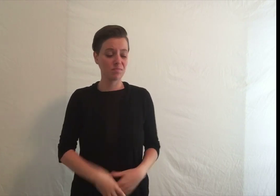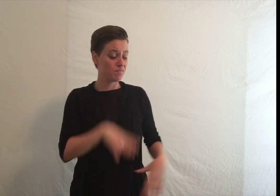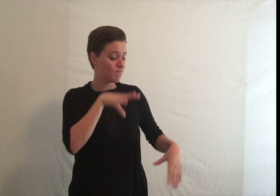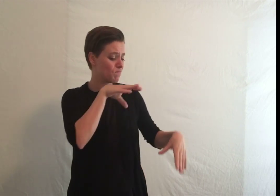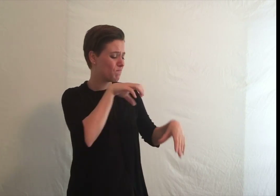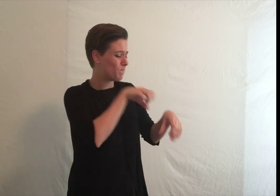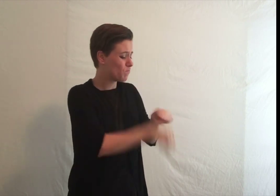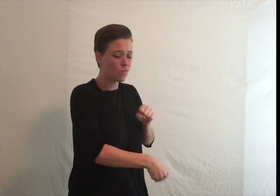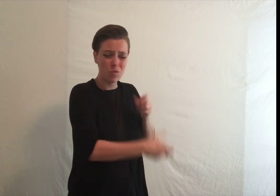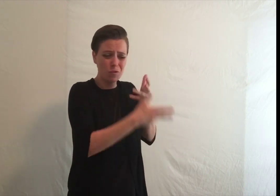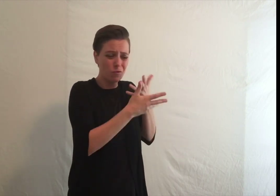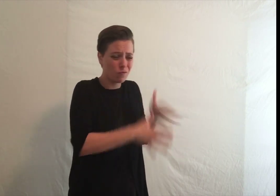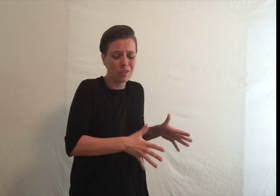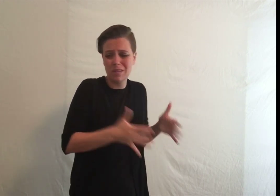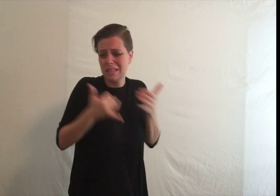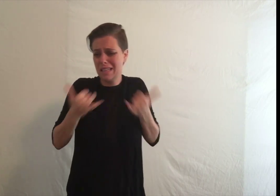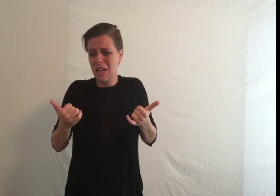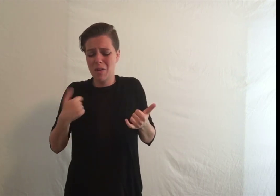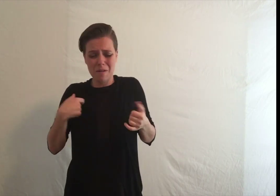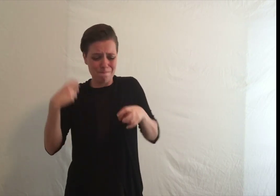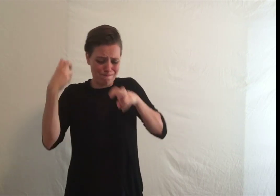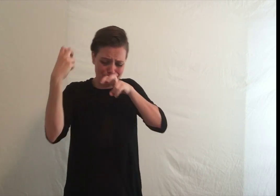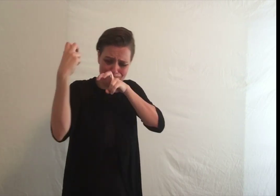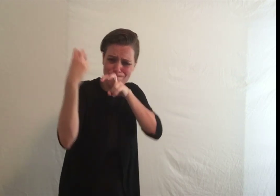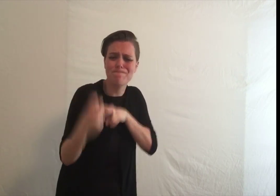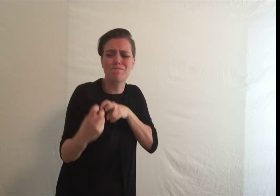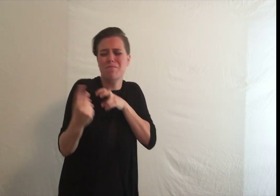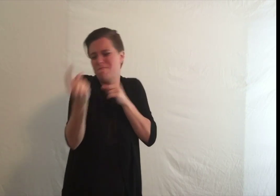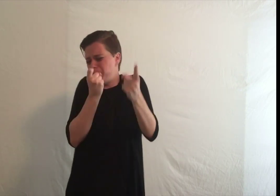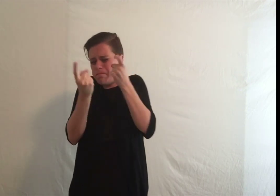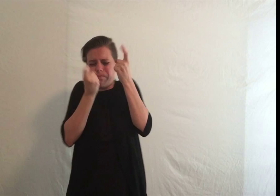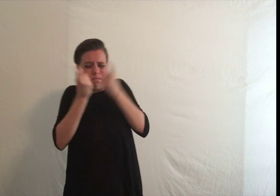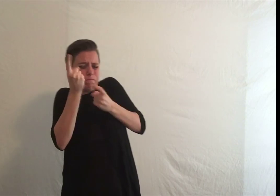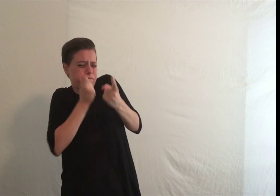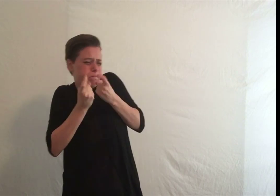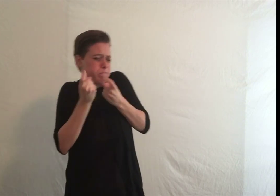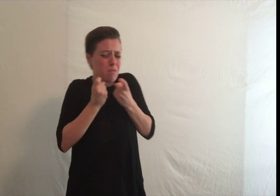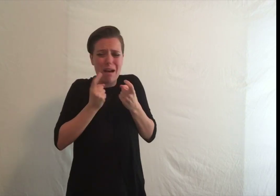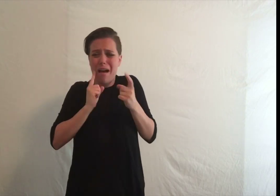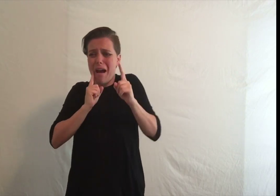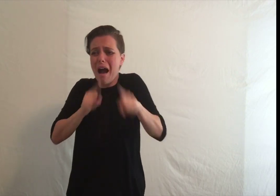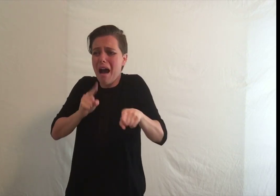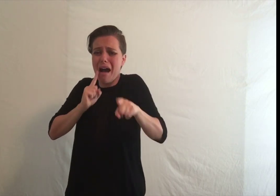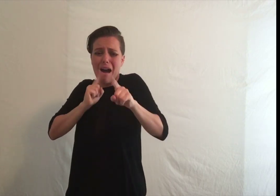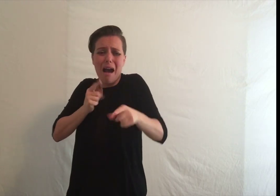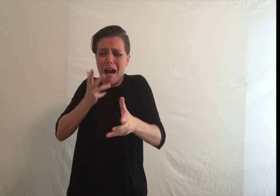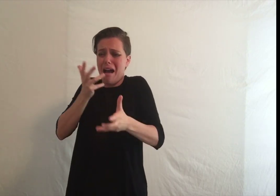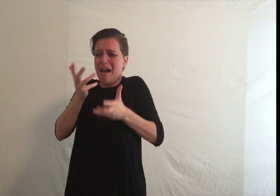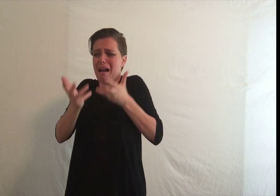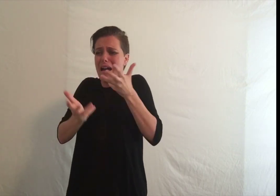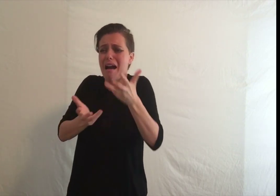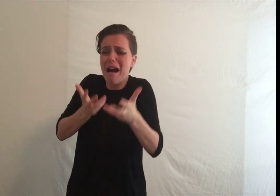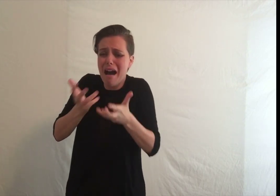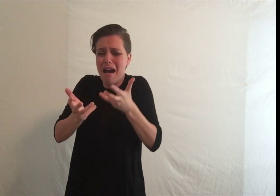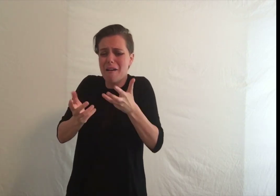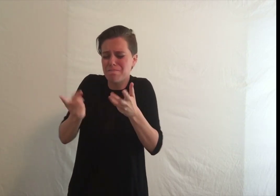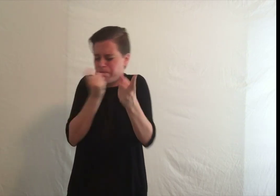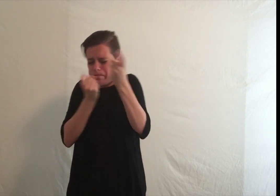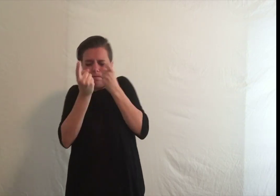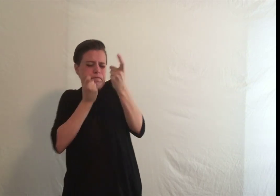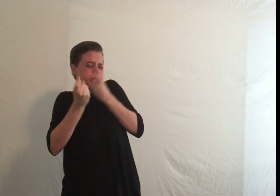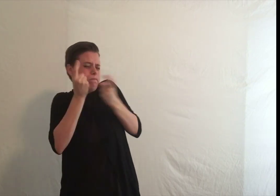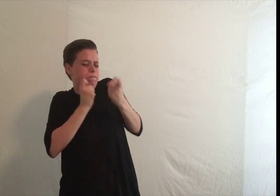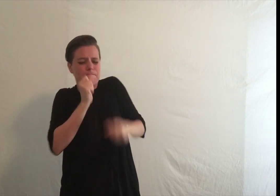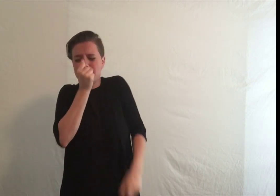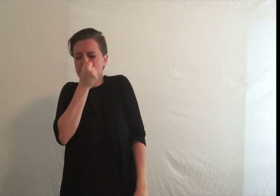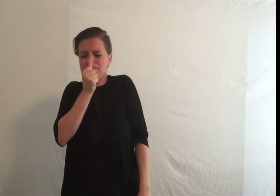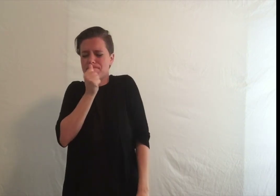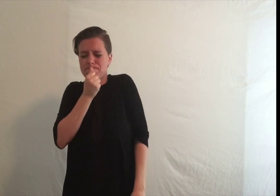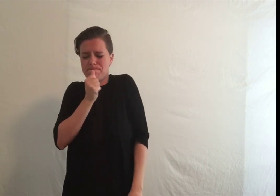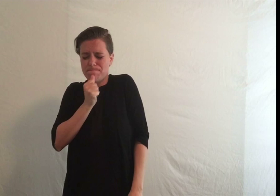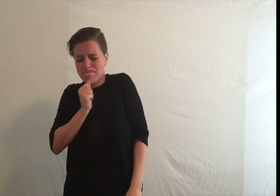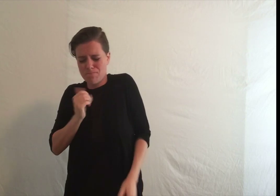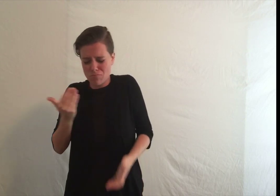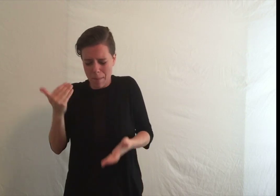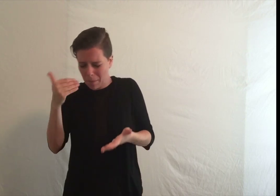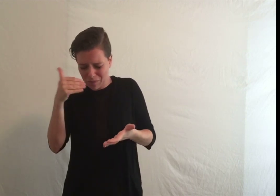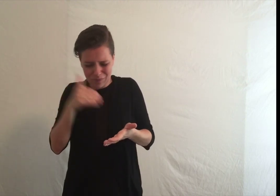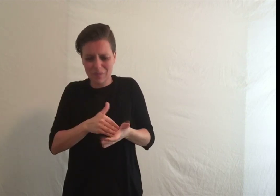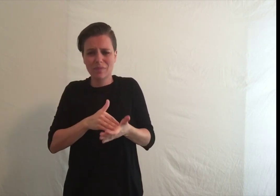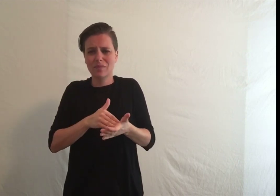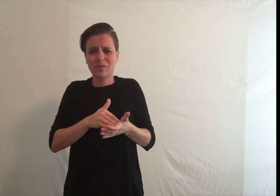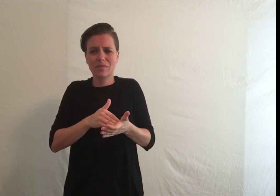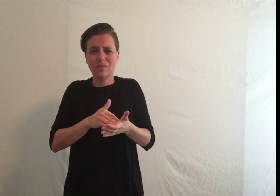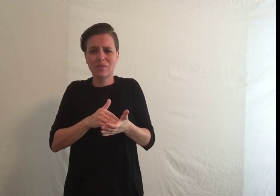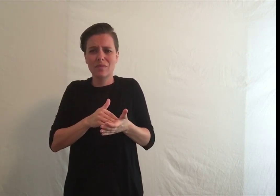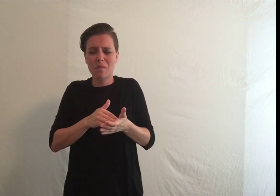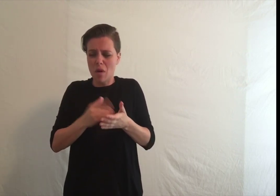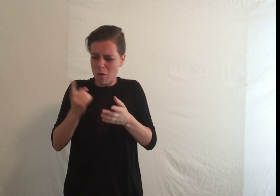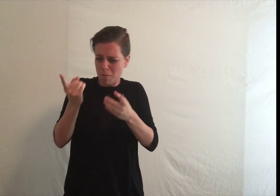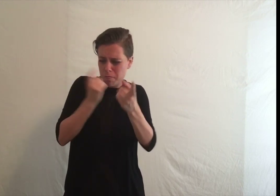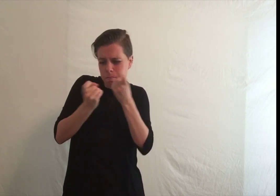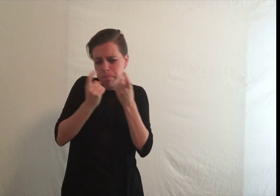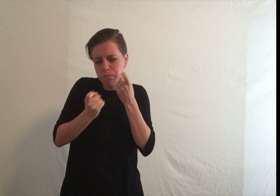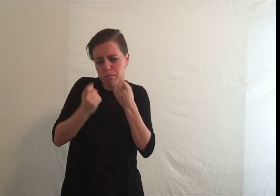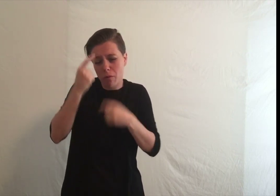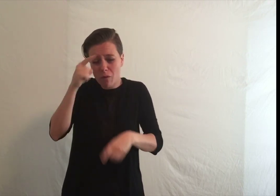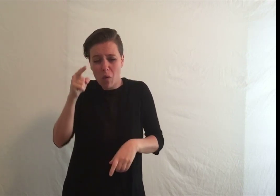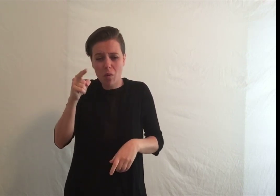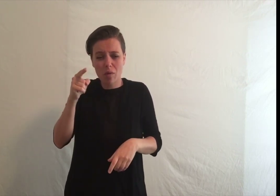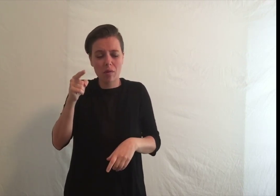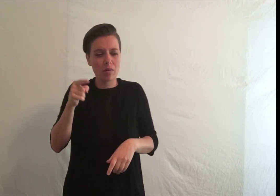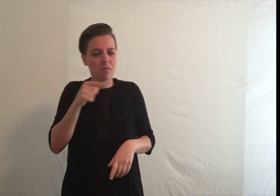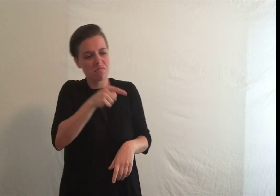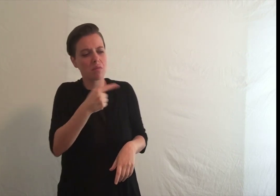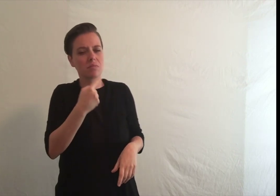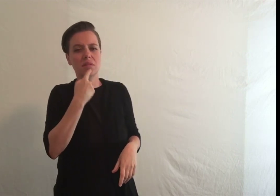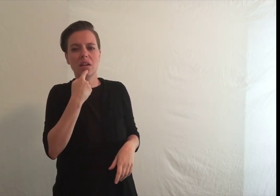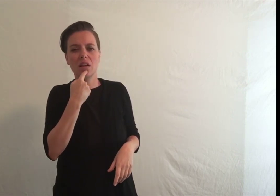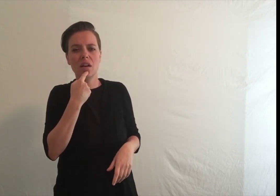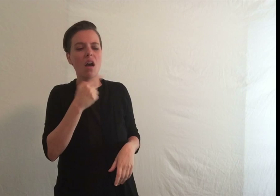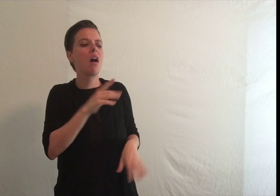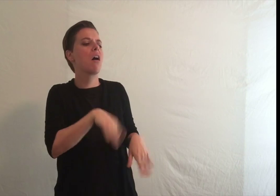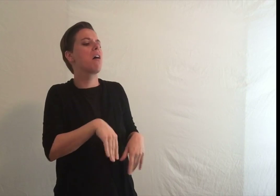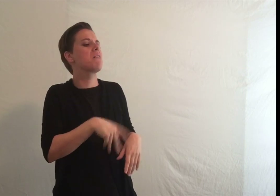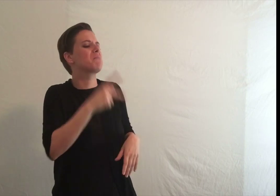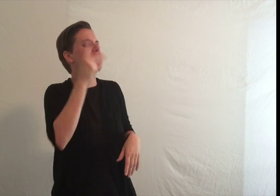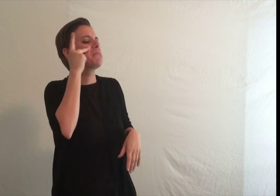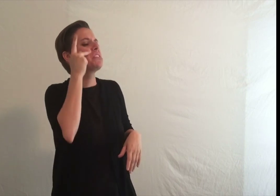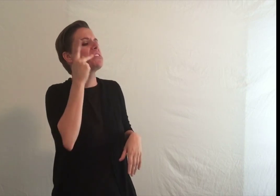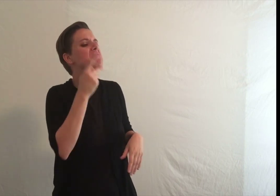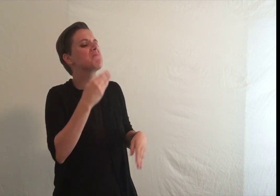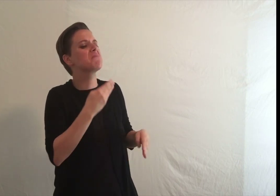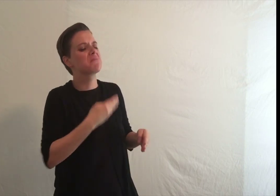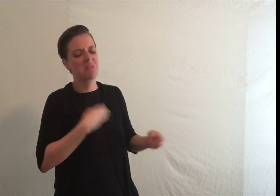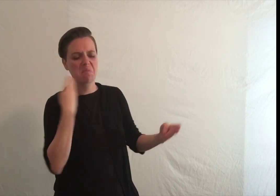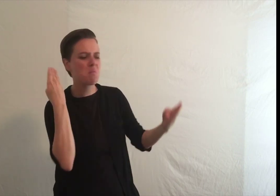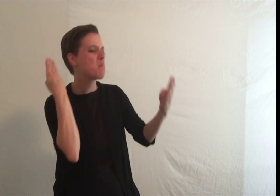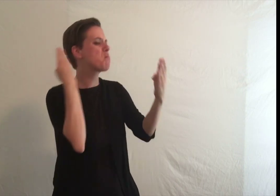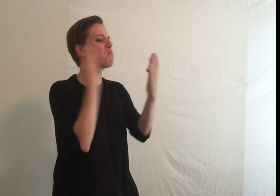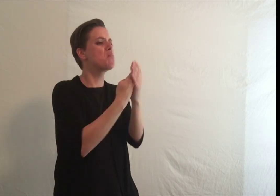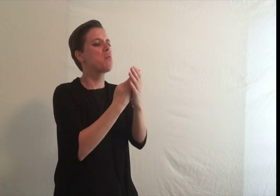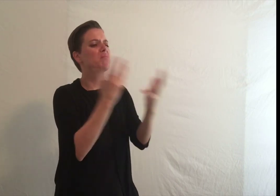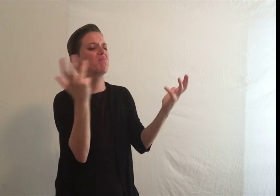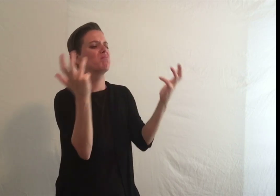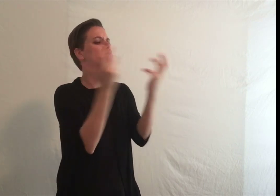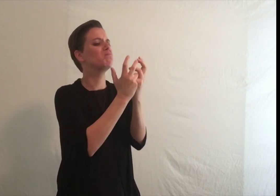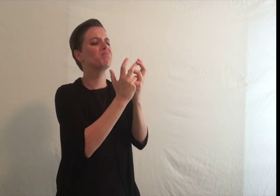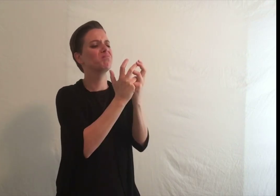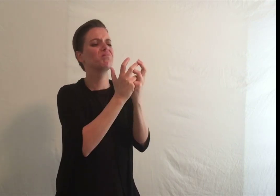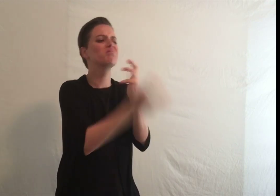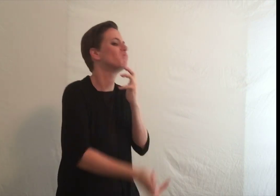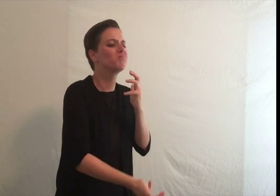After a physical assault, I was assaulted with questions designed to attack me, to say see, her facts don’t line up,